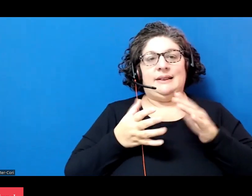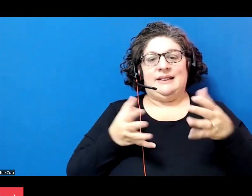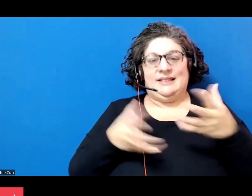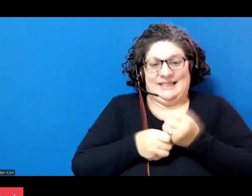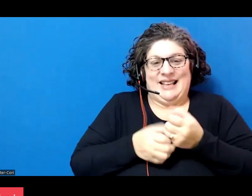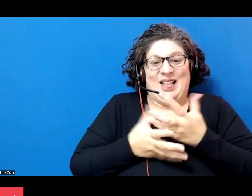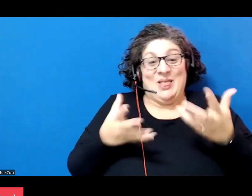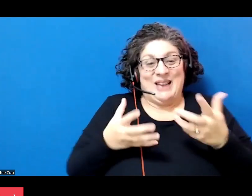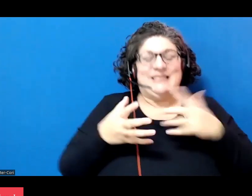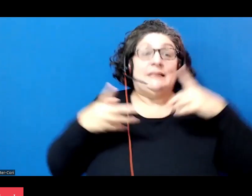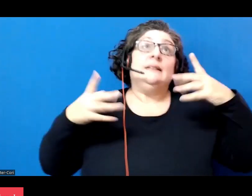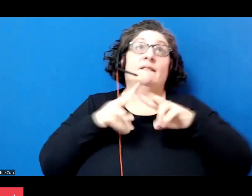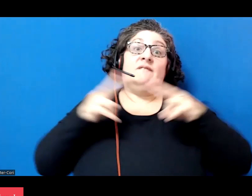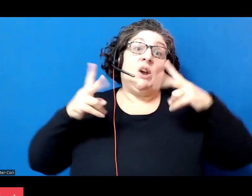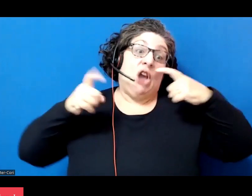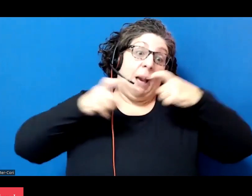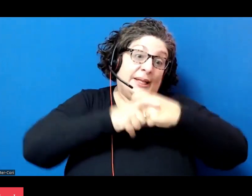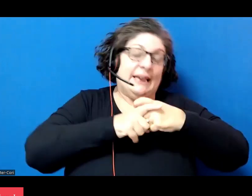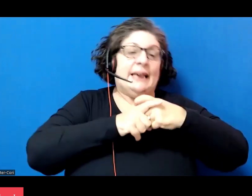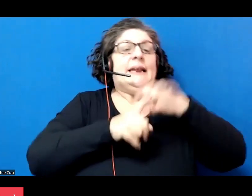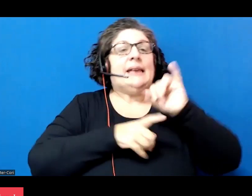It's quite a complicated case. And there are many, many issues.